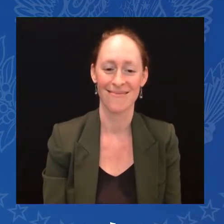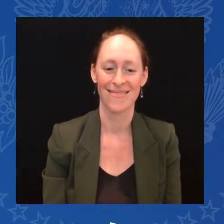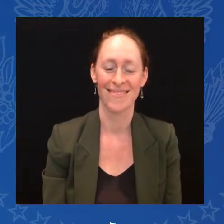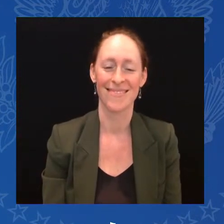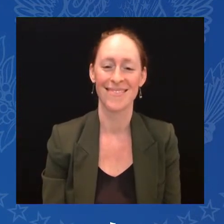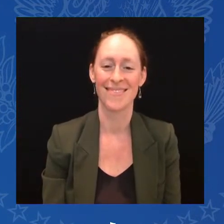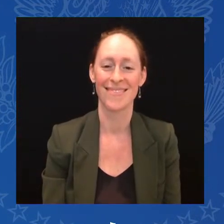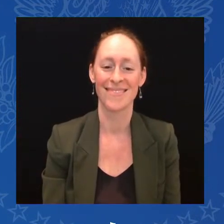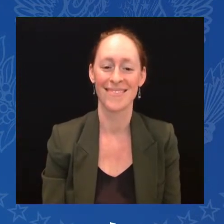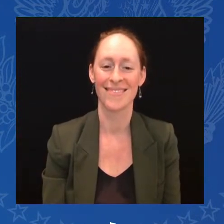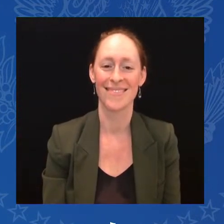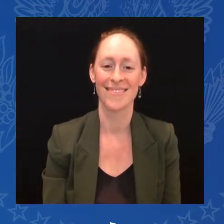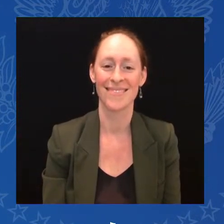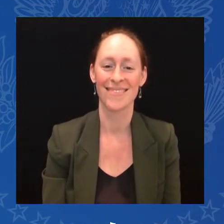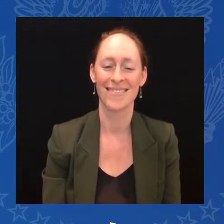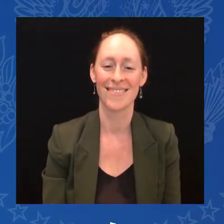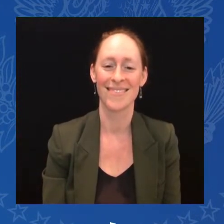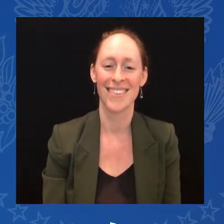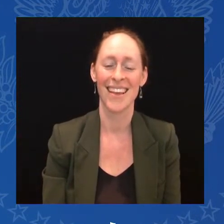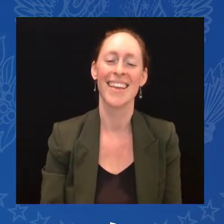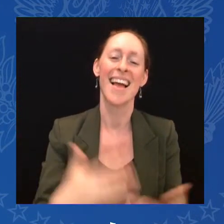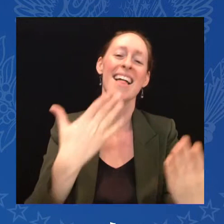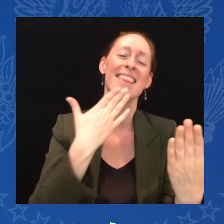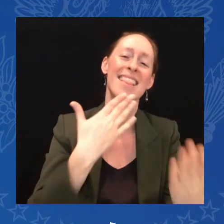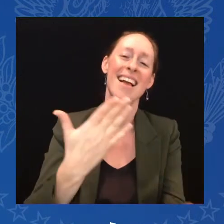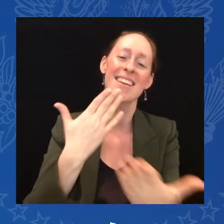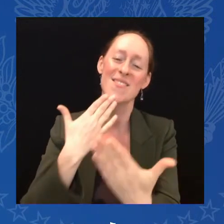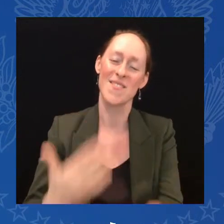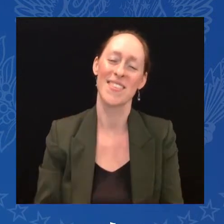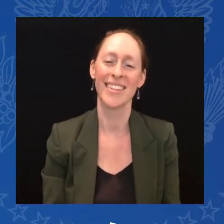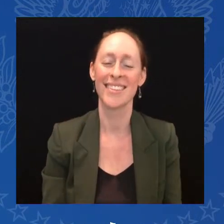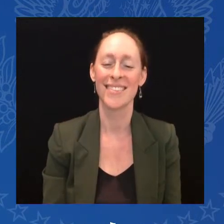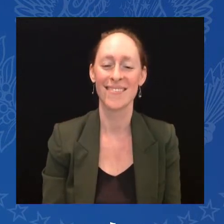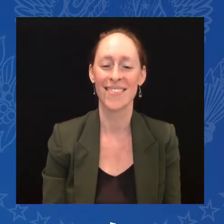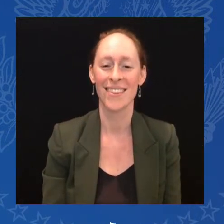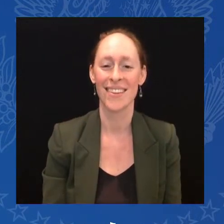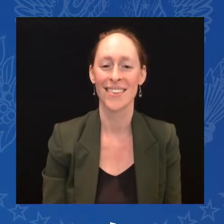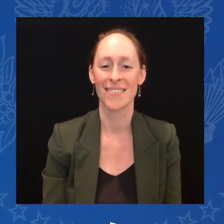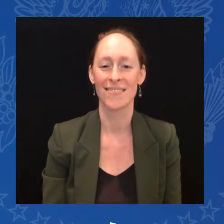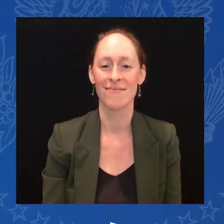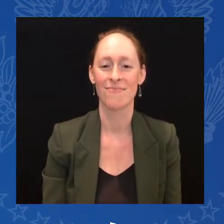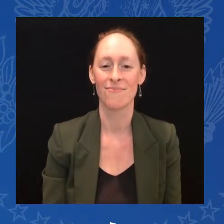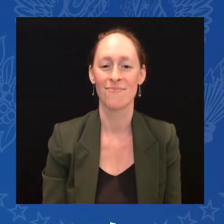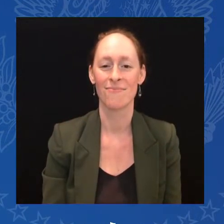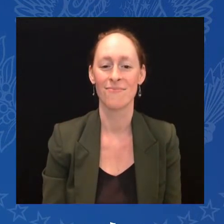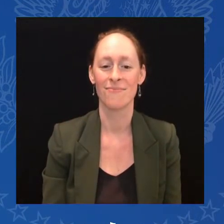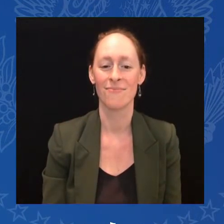The Vice President: Thank you, all. Your role of leadership, the sacrifice that the families